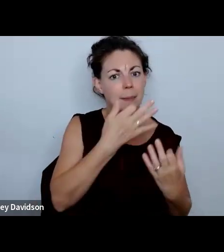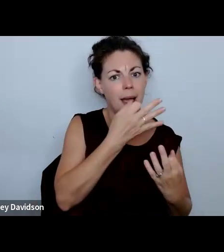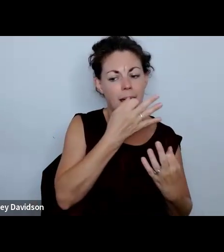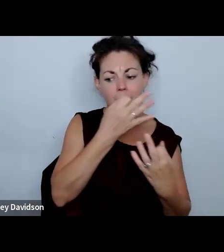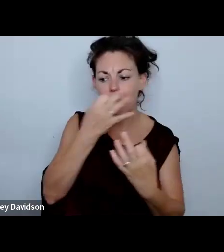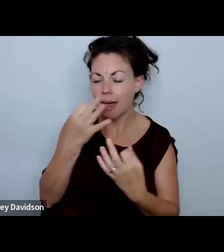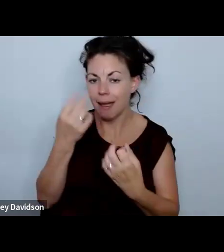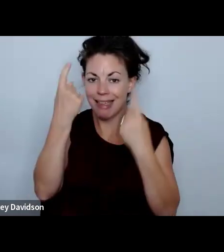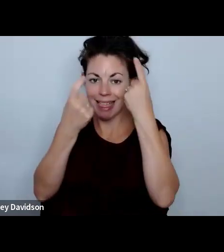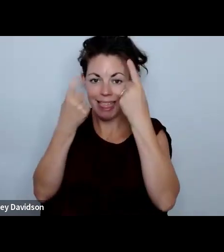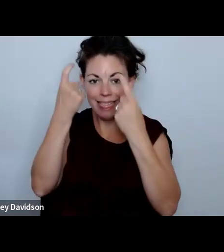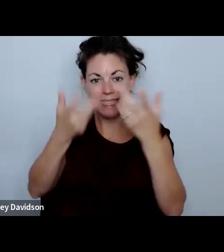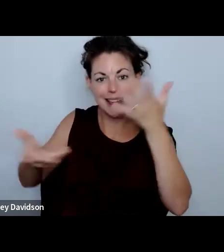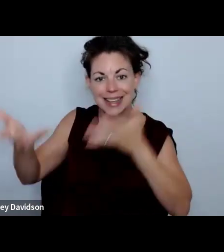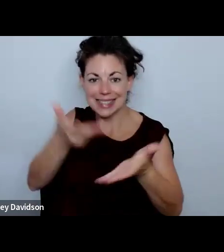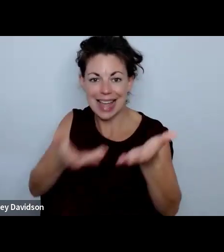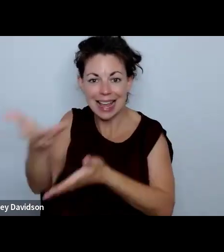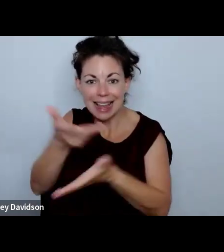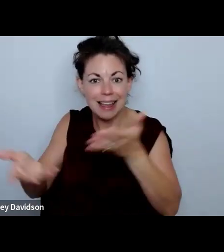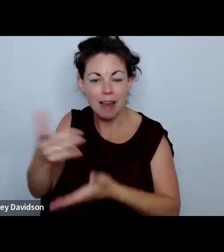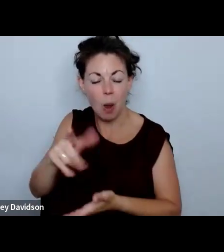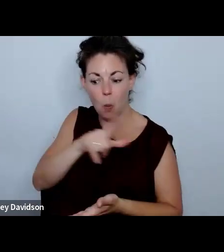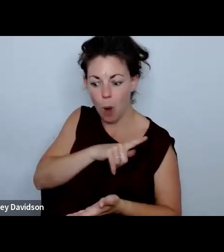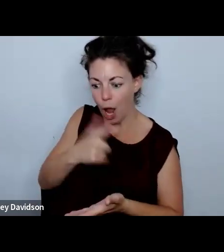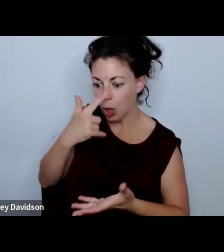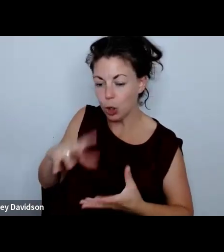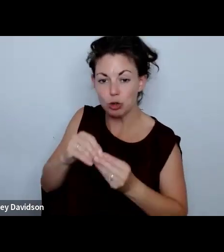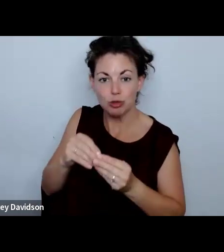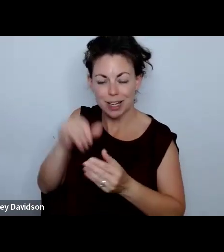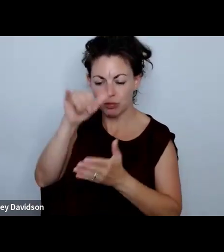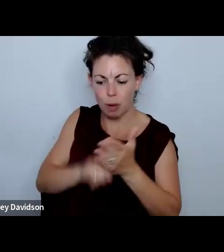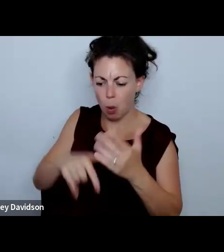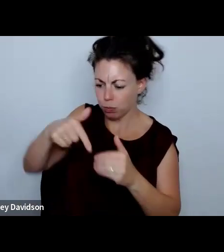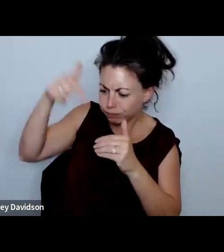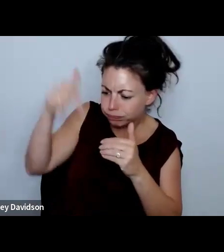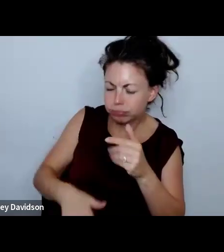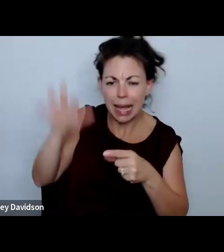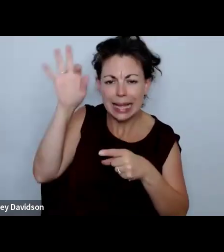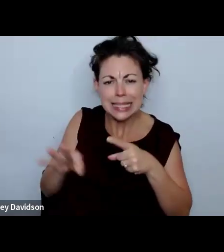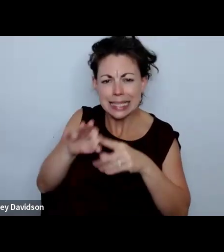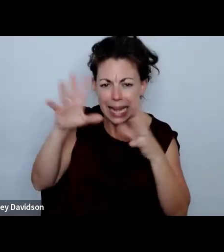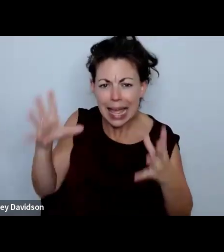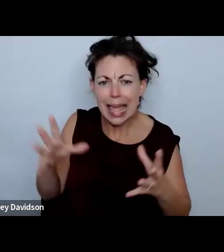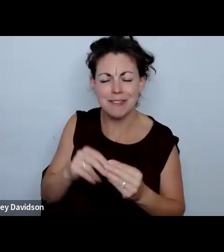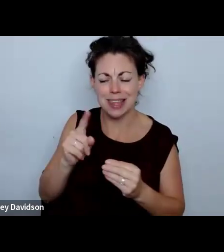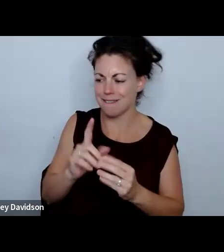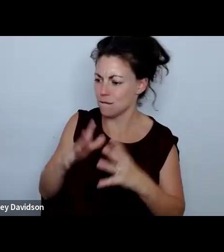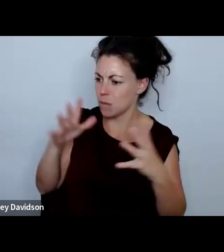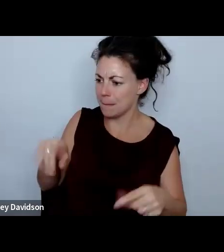So I did a series of policy internships after graduating with my history degree from King's.